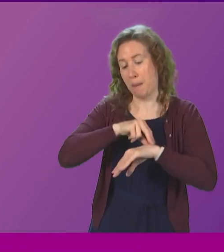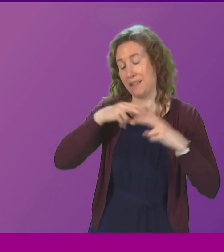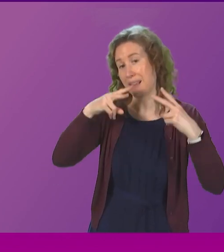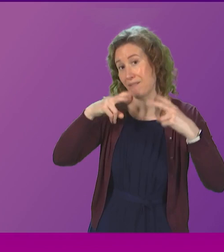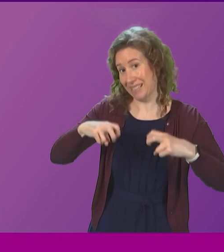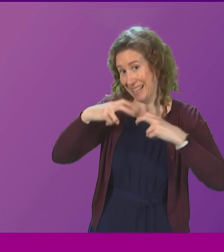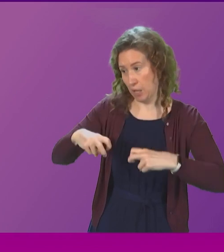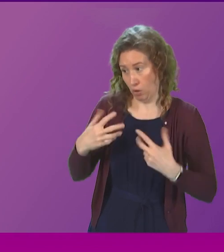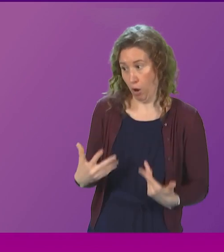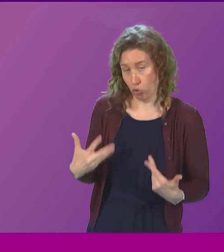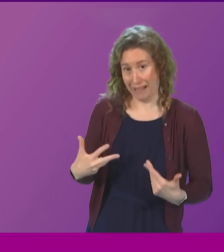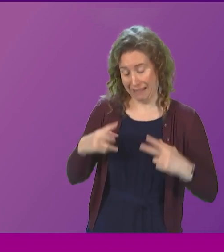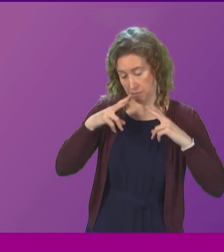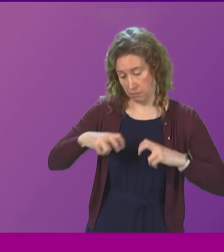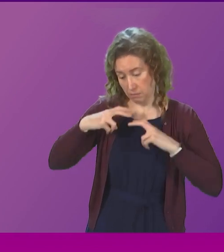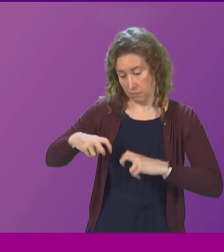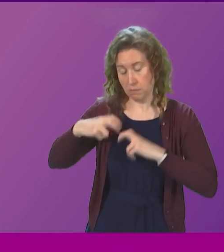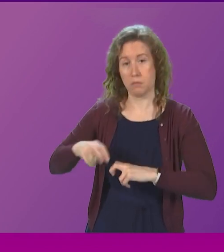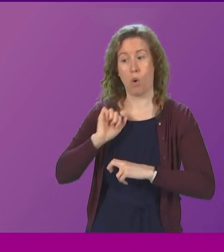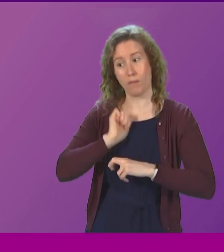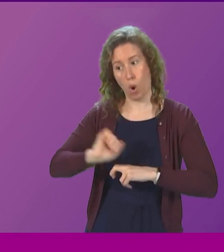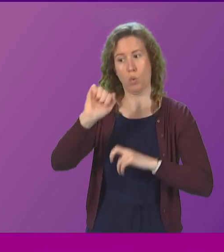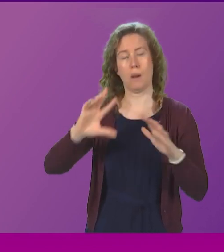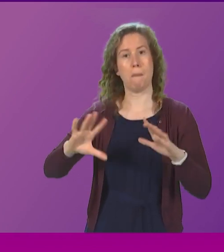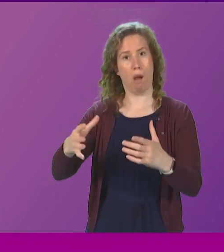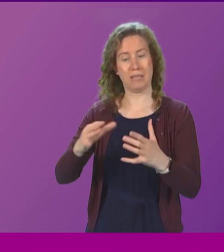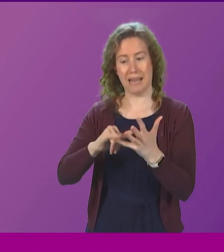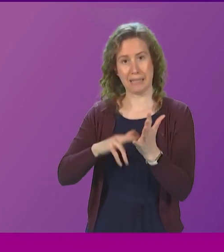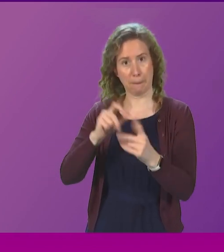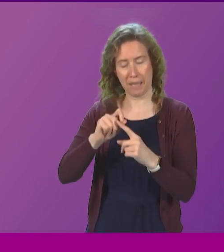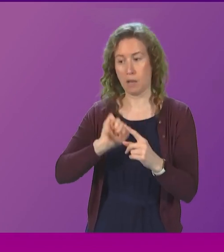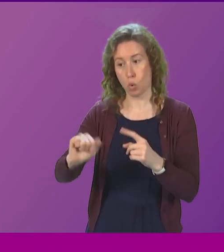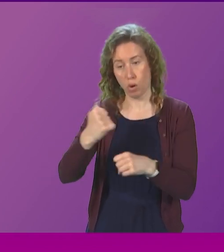into the activities of his party and his Government are on-going?